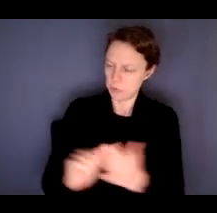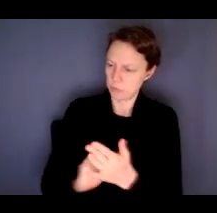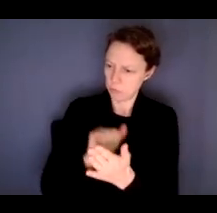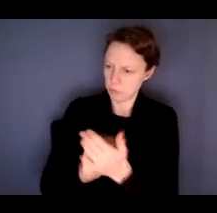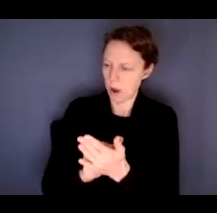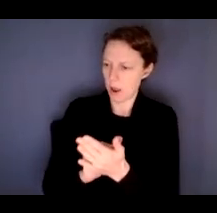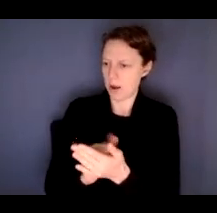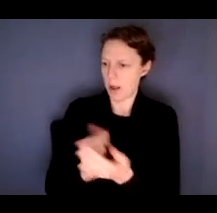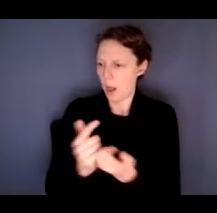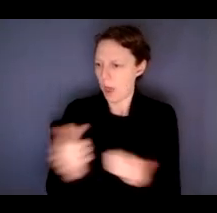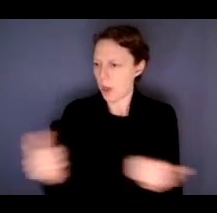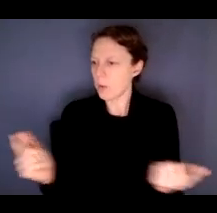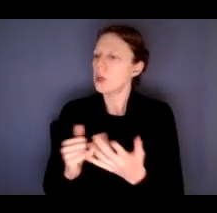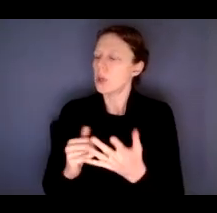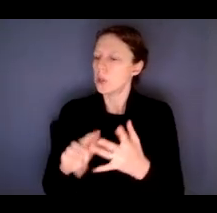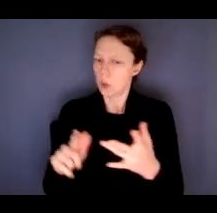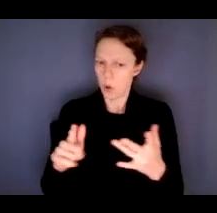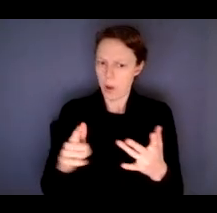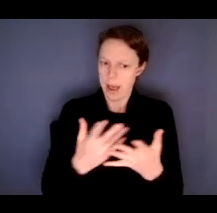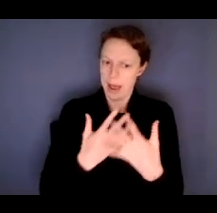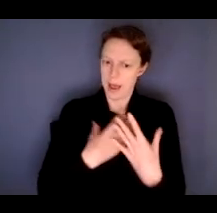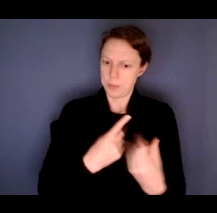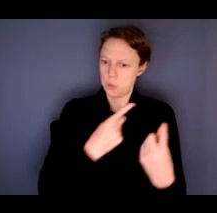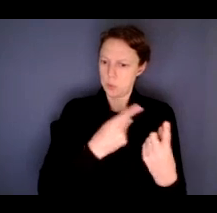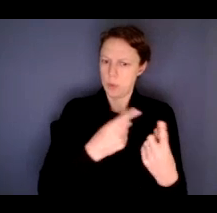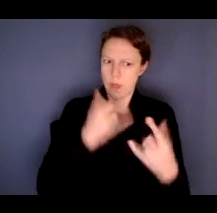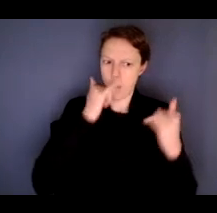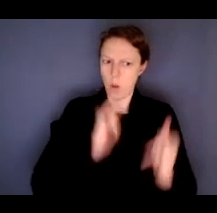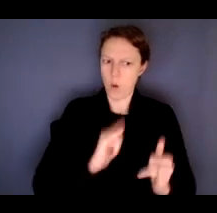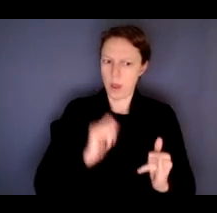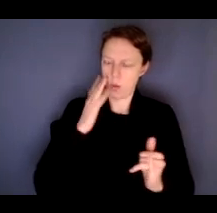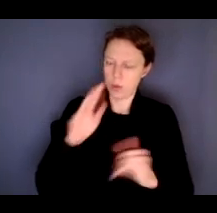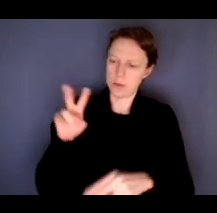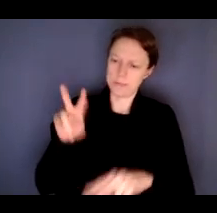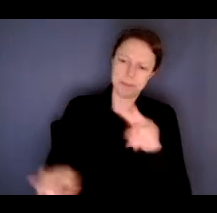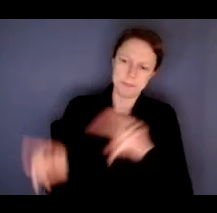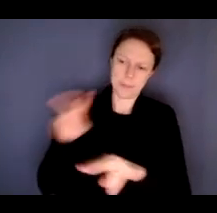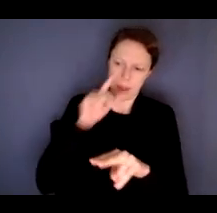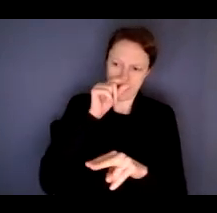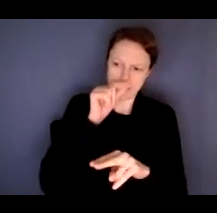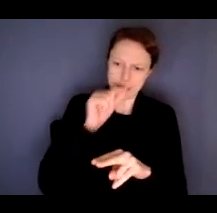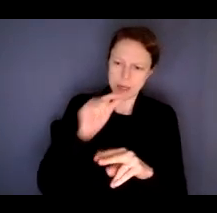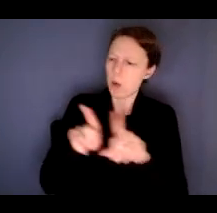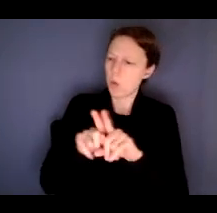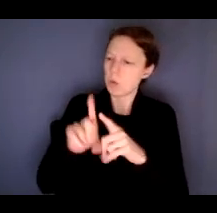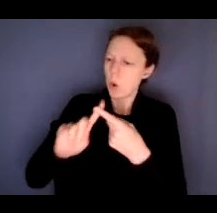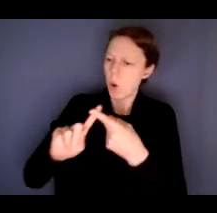on when they're assessing capacity but it's also an ongoing assessment. A child may have capacity